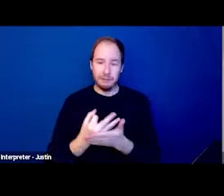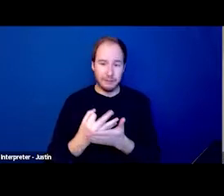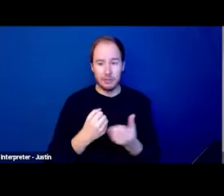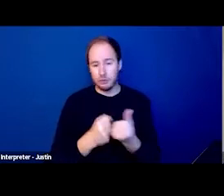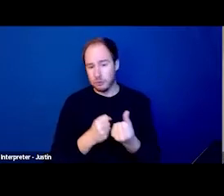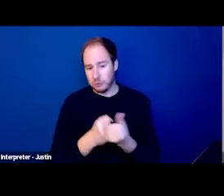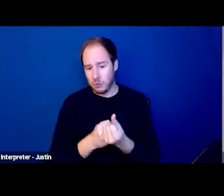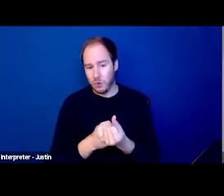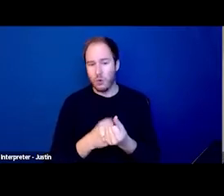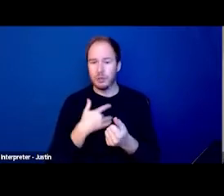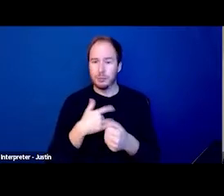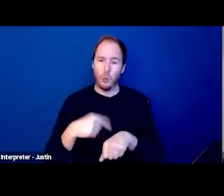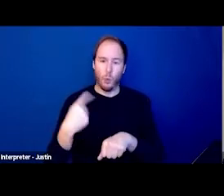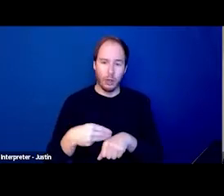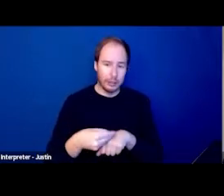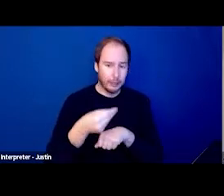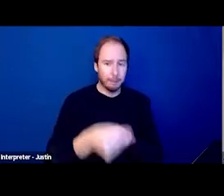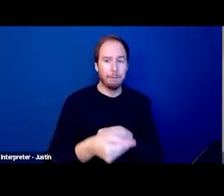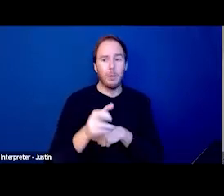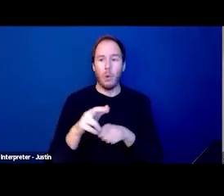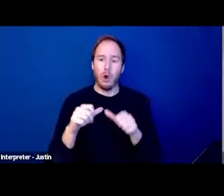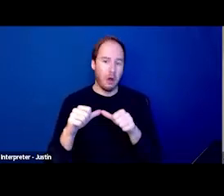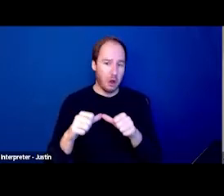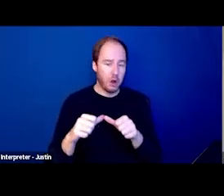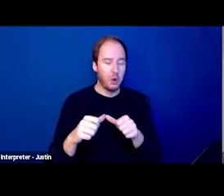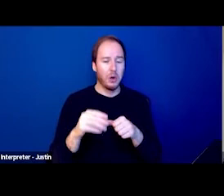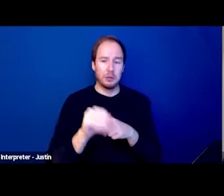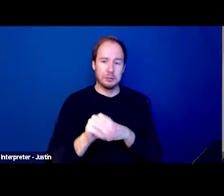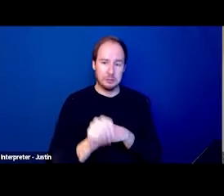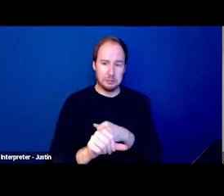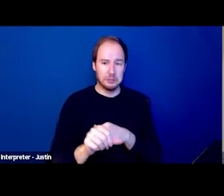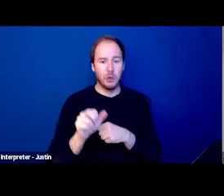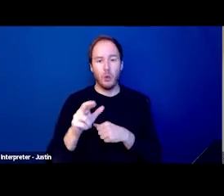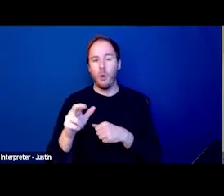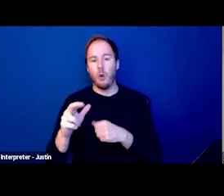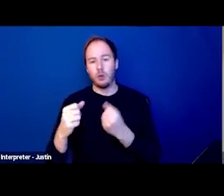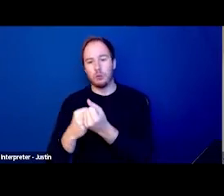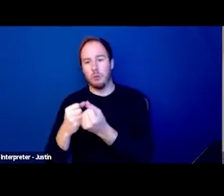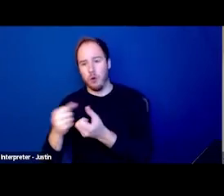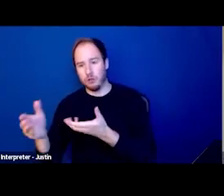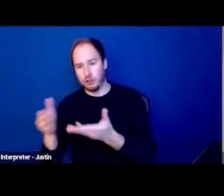that's one time or ongoing, and then supportive services, which can look like quite a different thing,